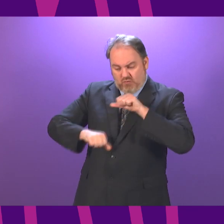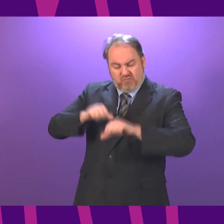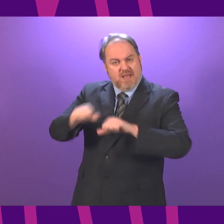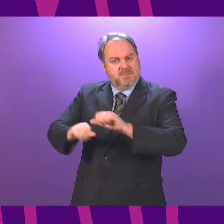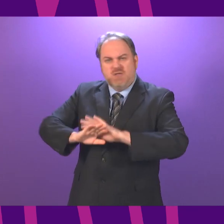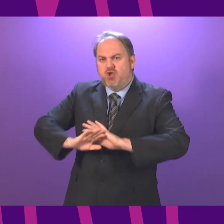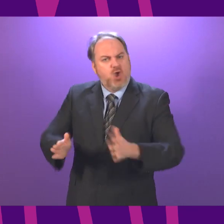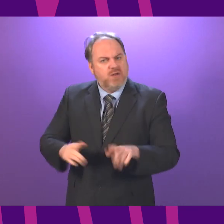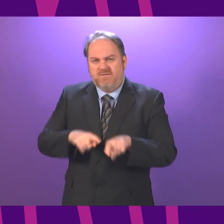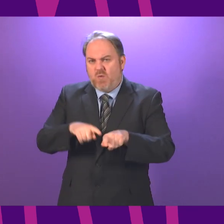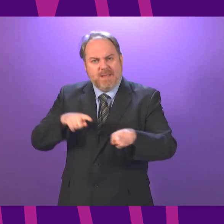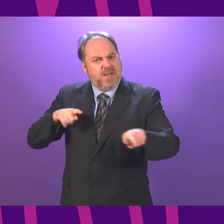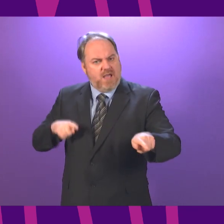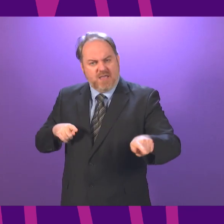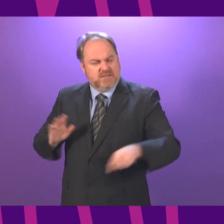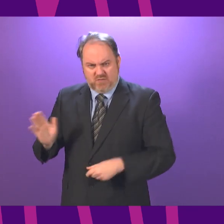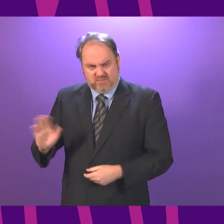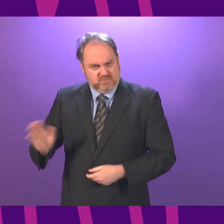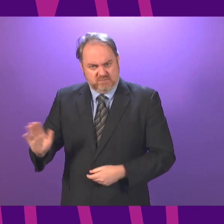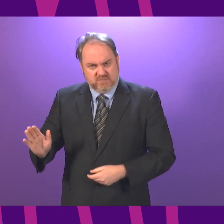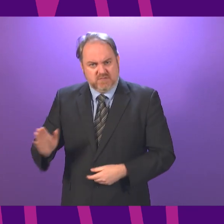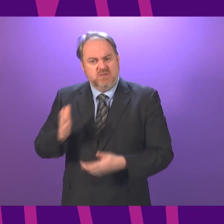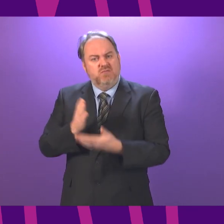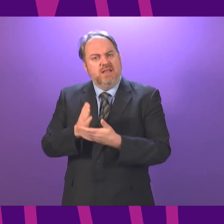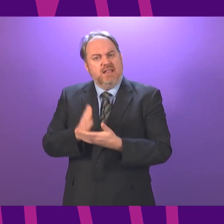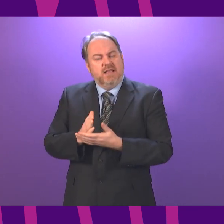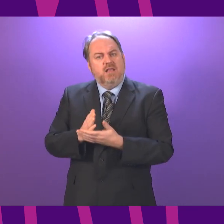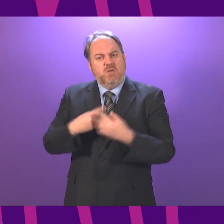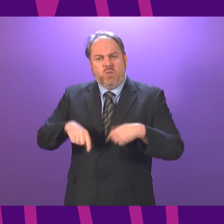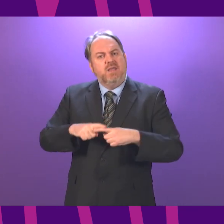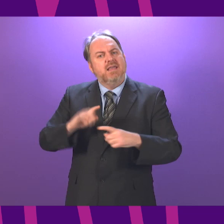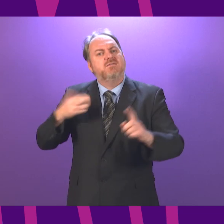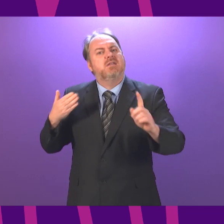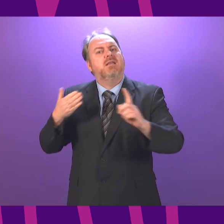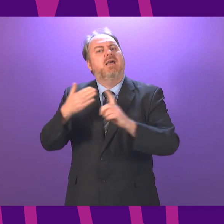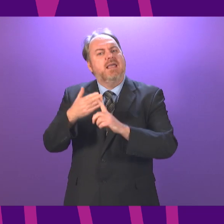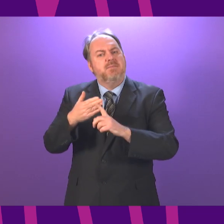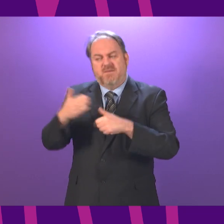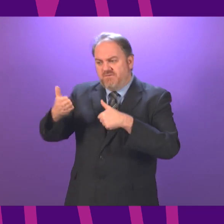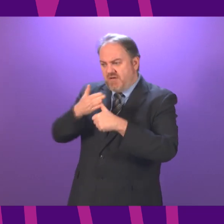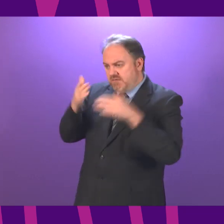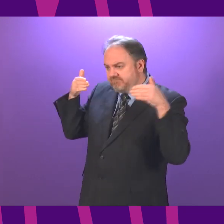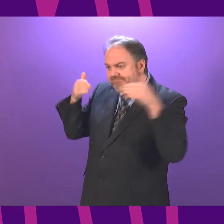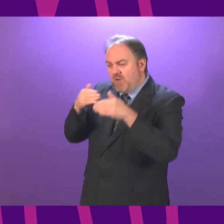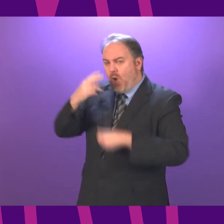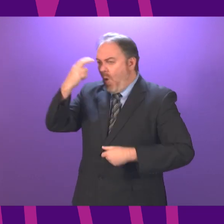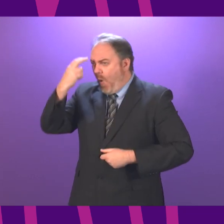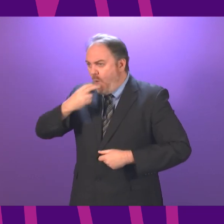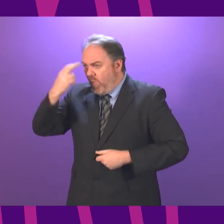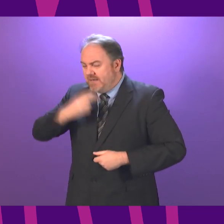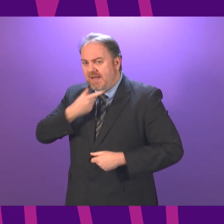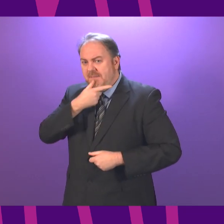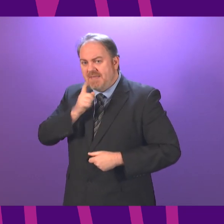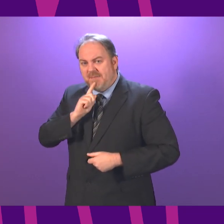set out that we had very deliberately focused first on elderly residents in care homes